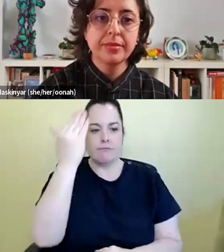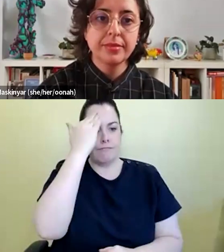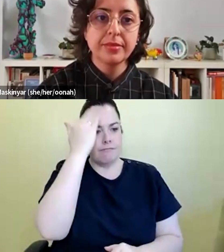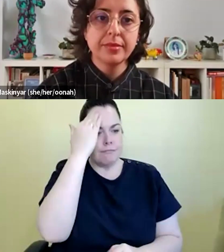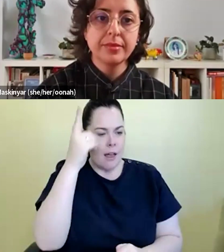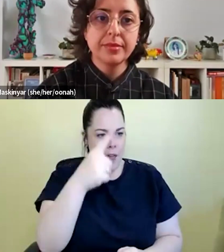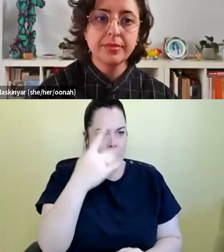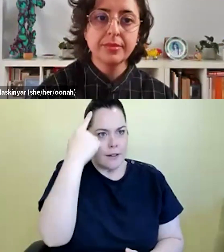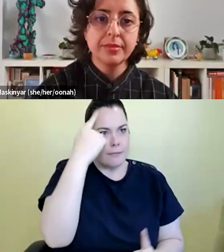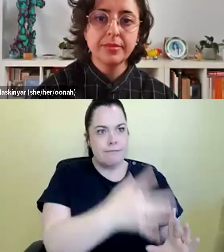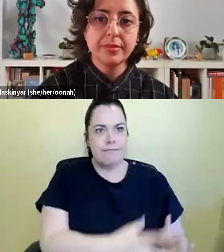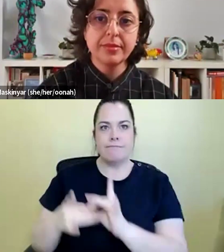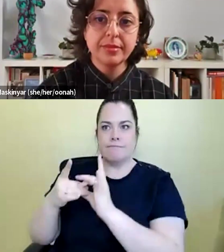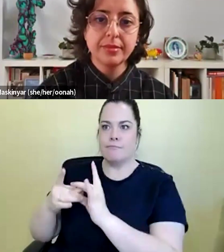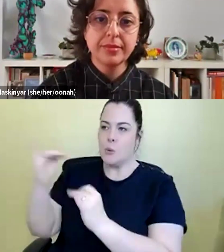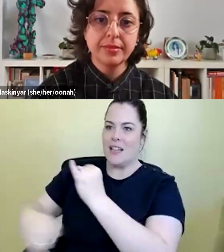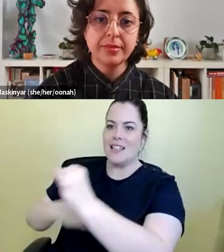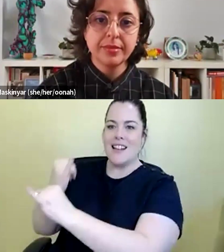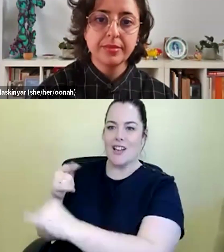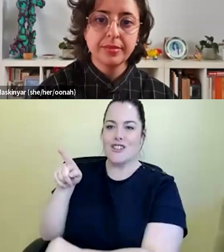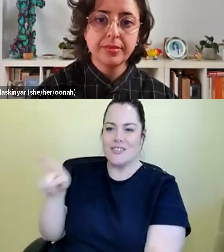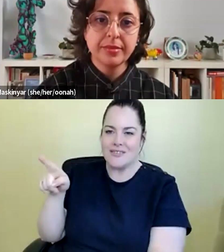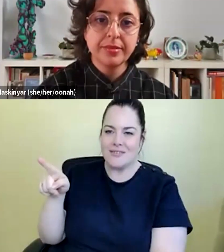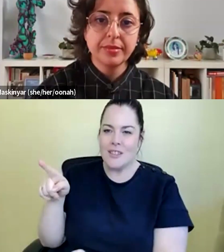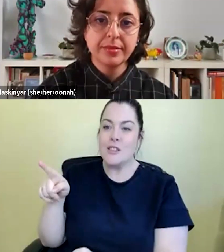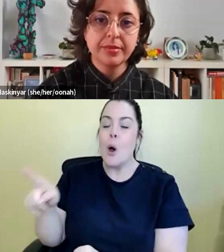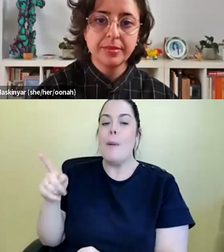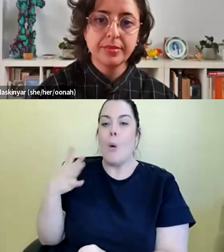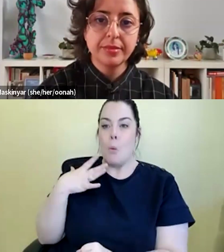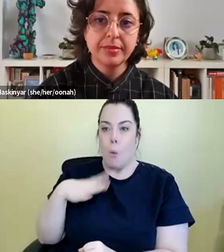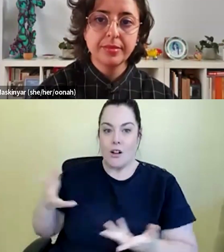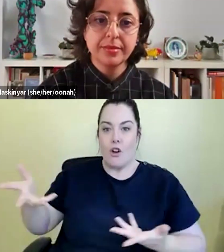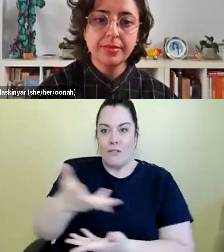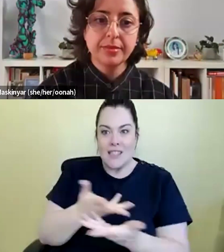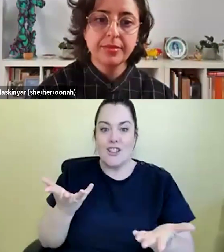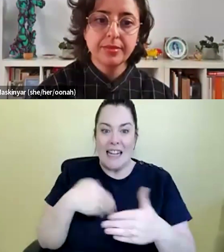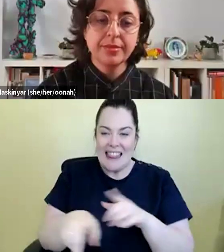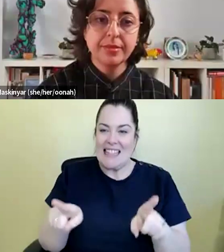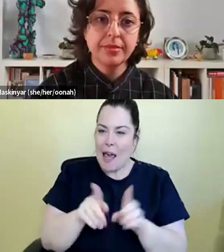stage. It is that debate that happens in the room that is really critical. So we spent a lot of time